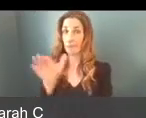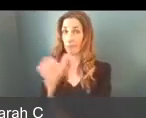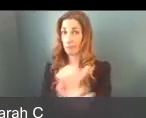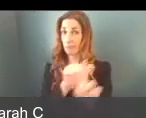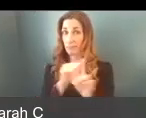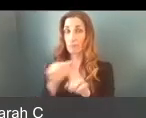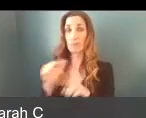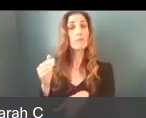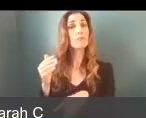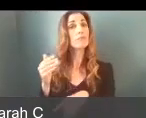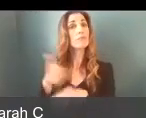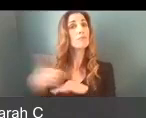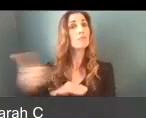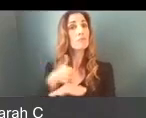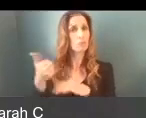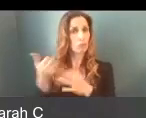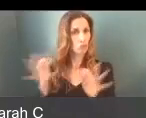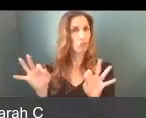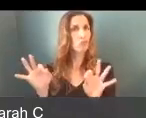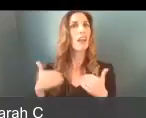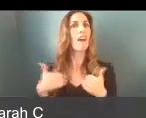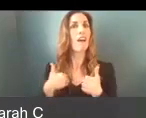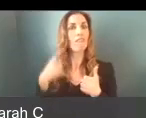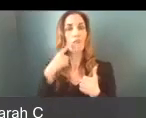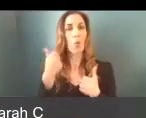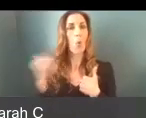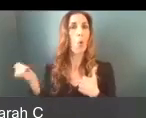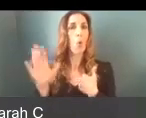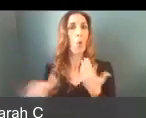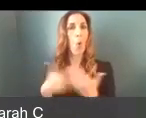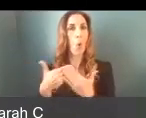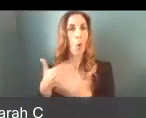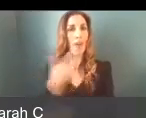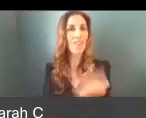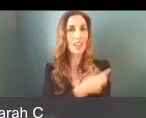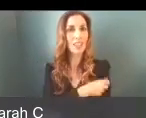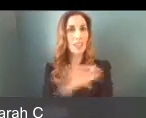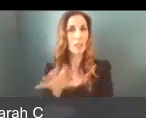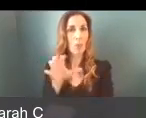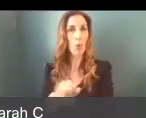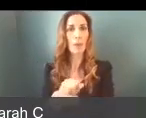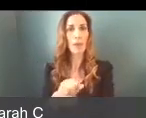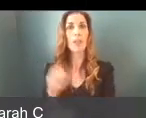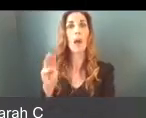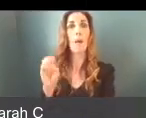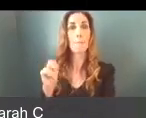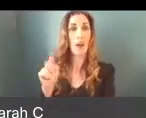is available to all vaccine appointments at Montgomery County vaccination clinics. There